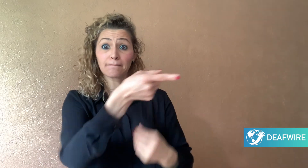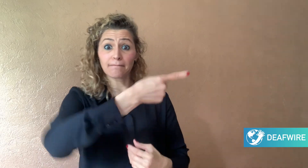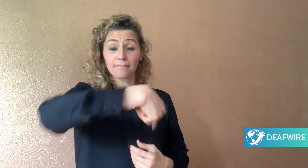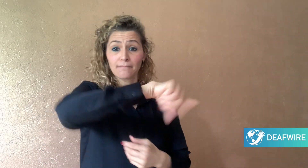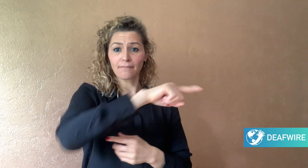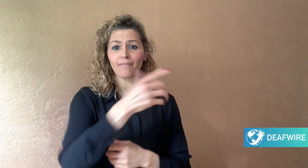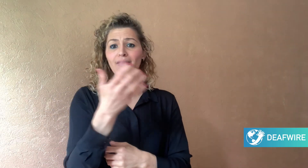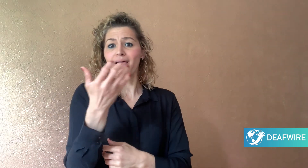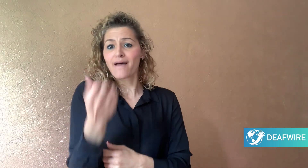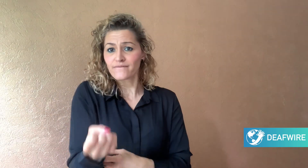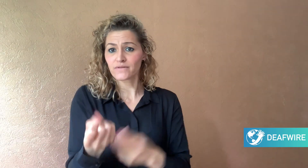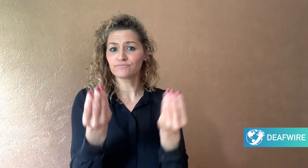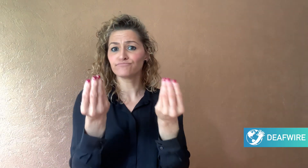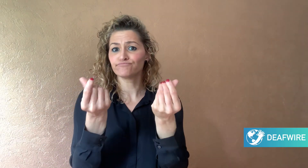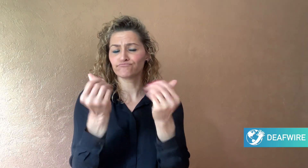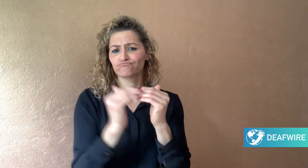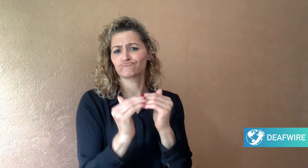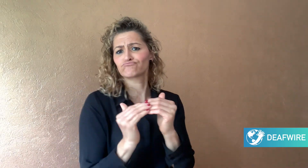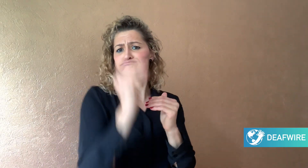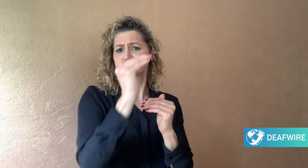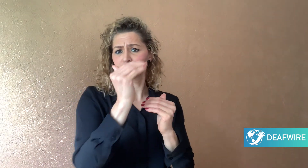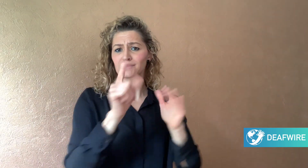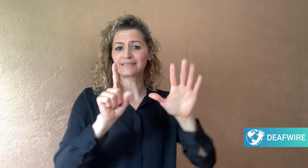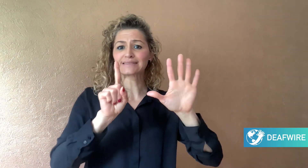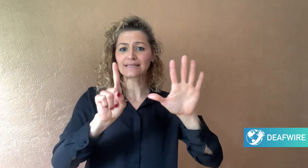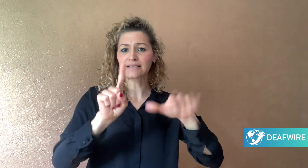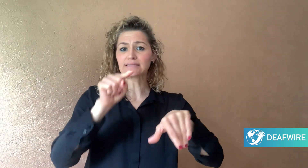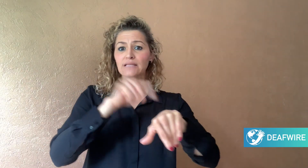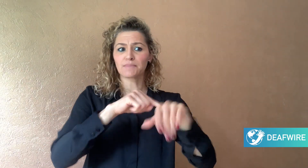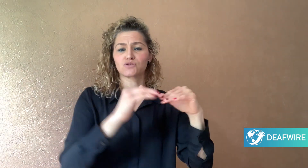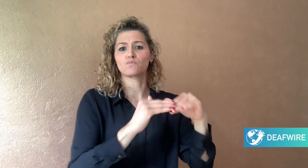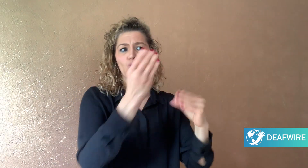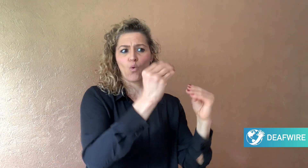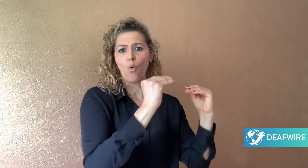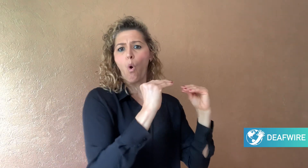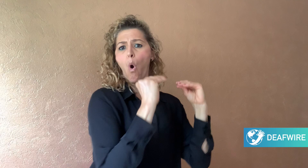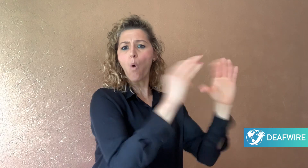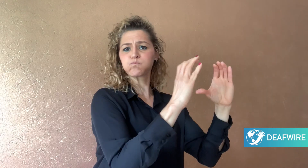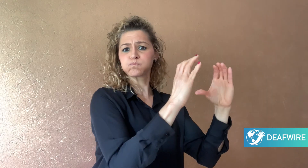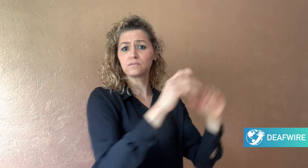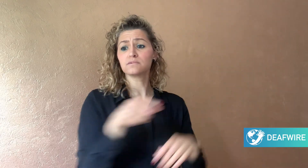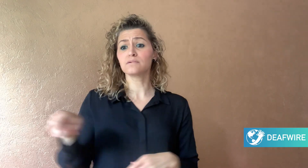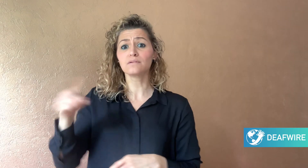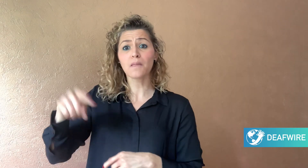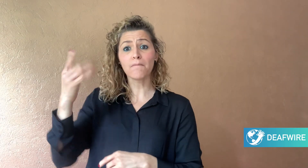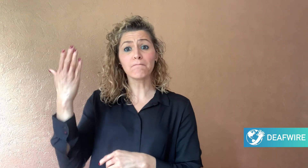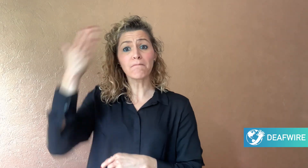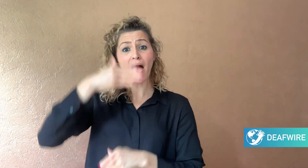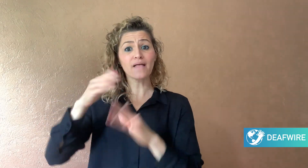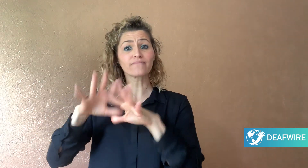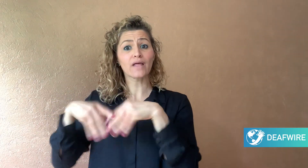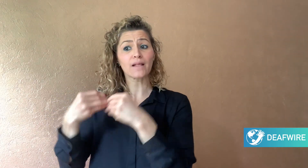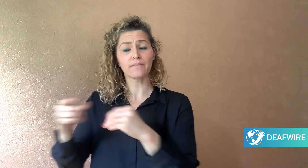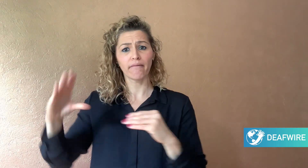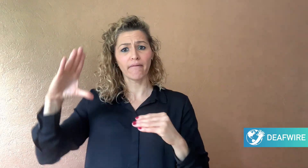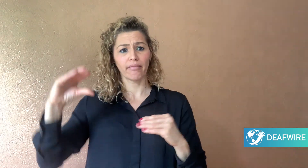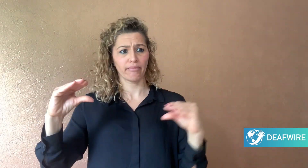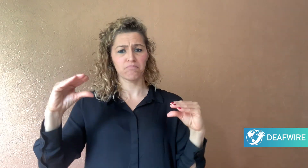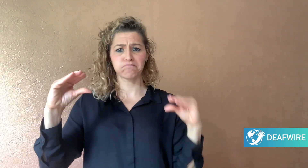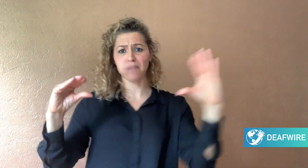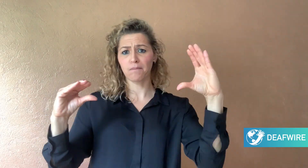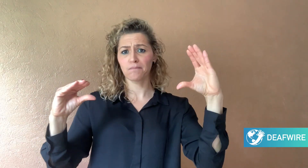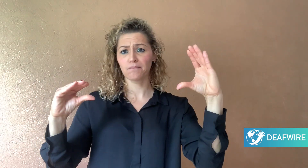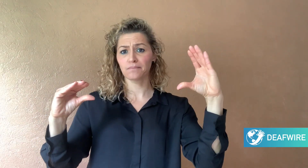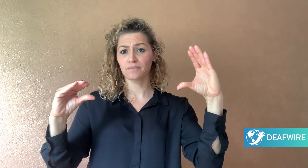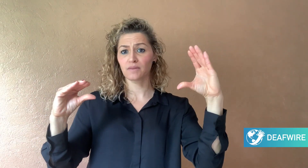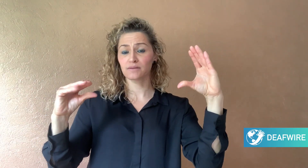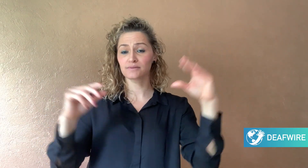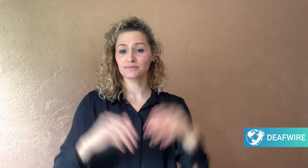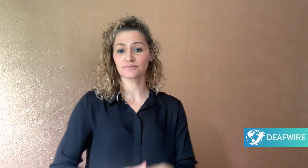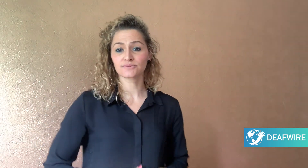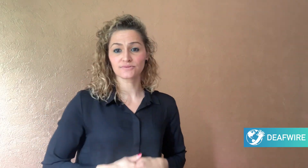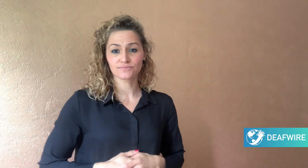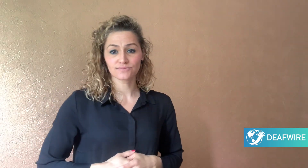have nearly 6 times the wealth of black families.